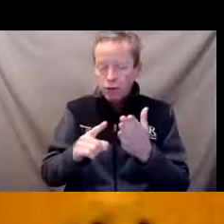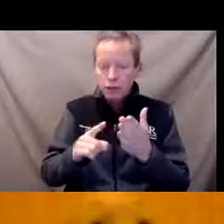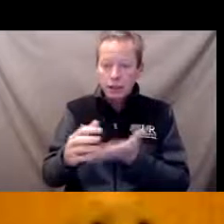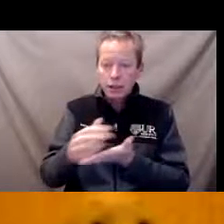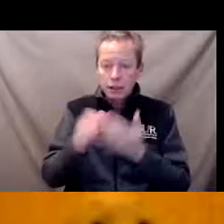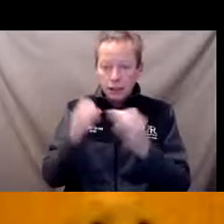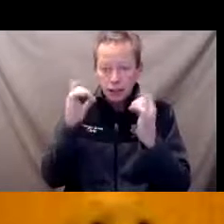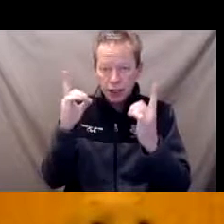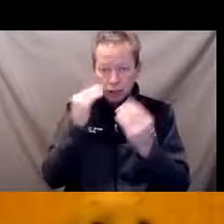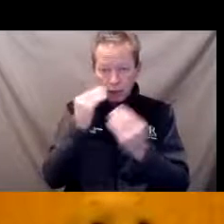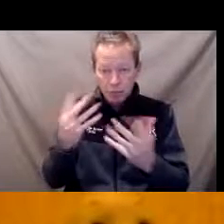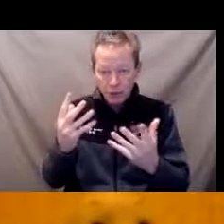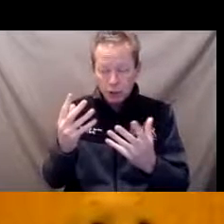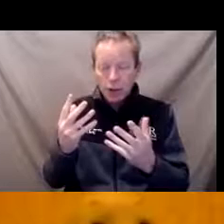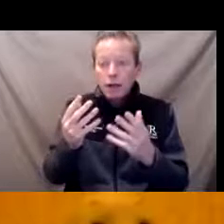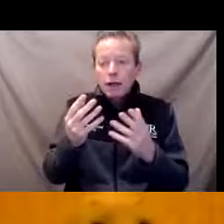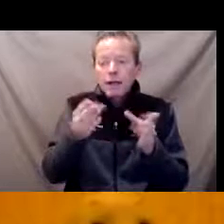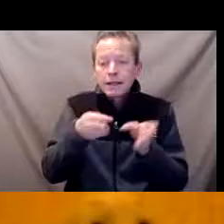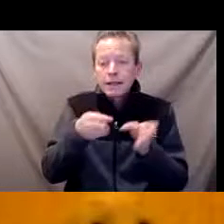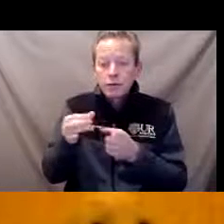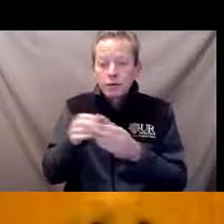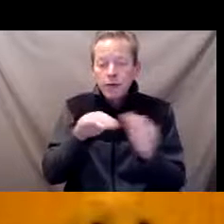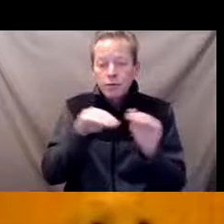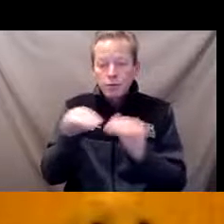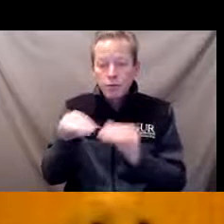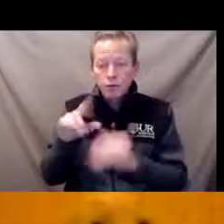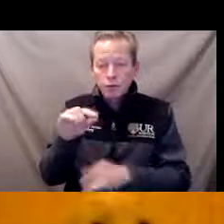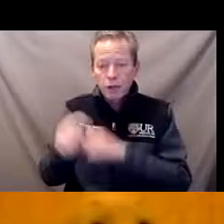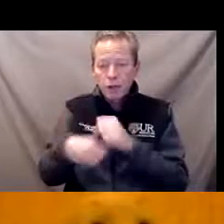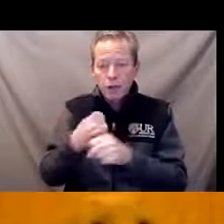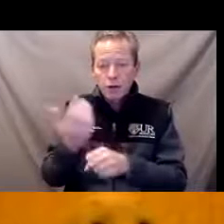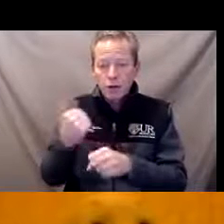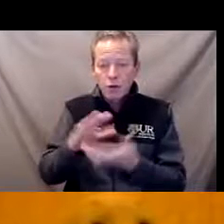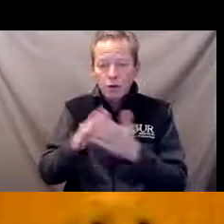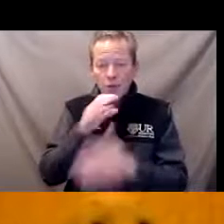and these individuals who moved 20 years ago are aging just like all the rest of us are